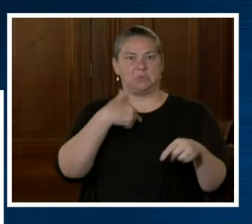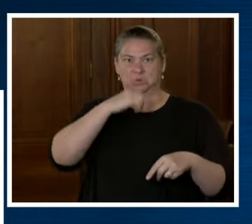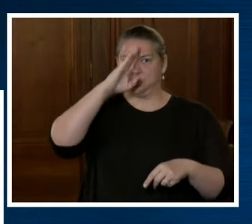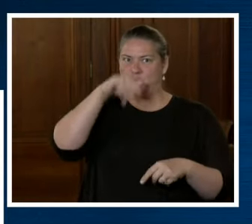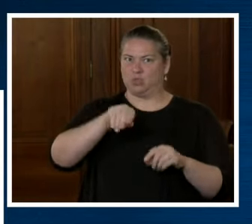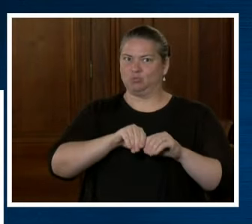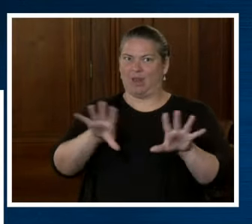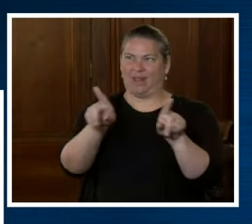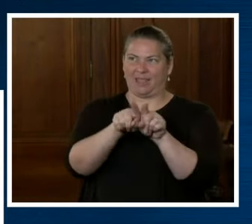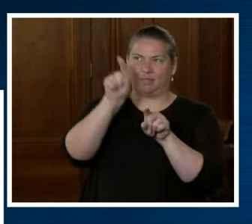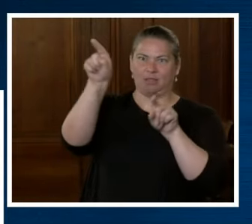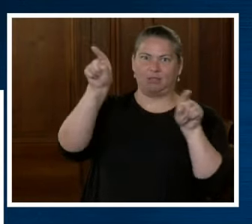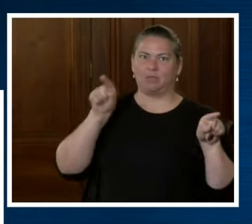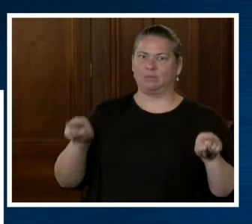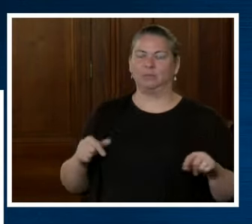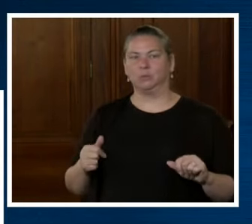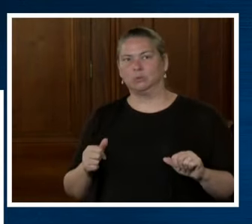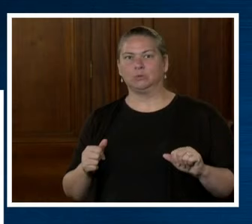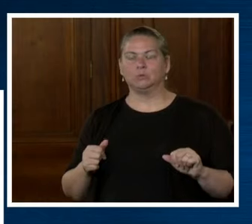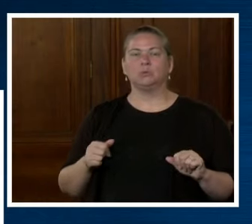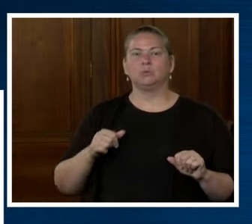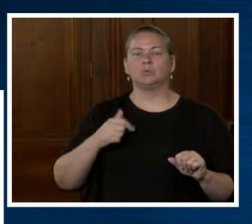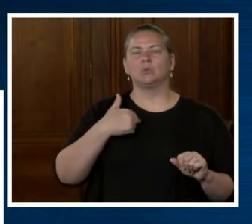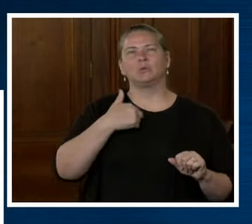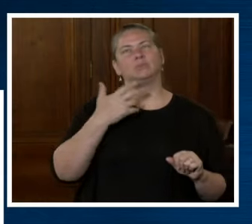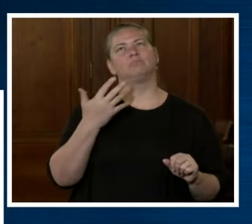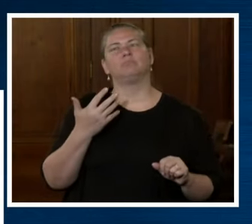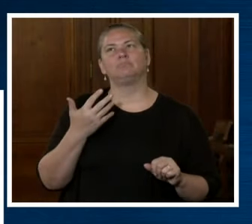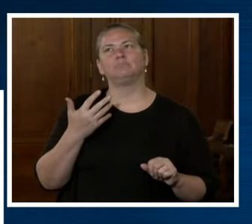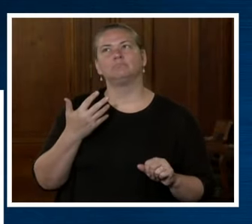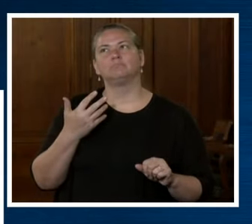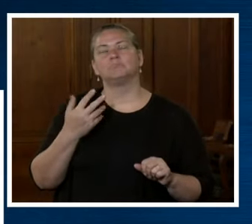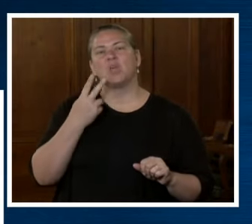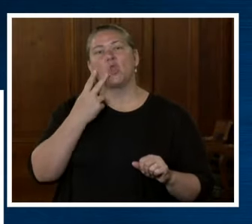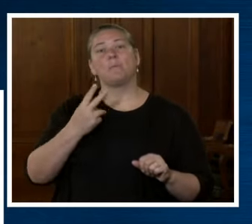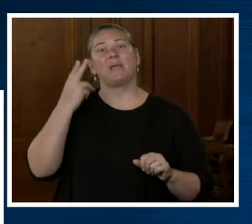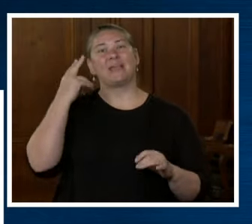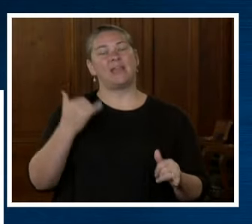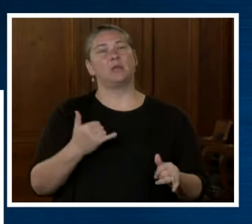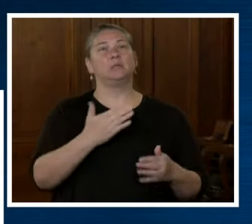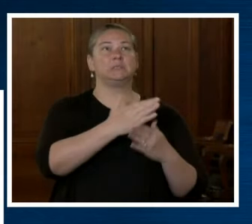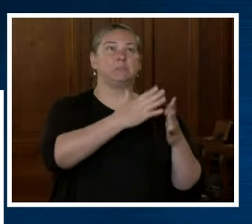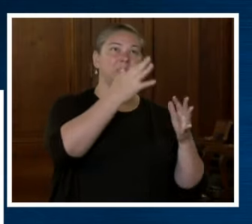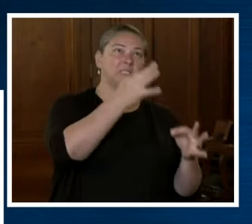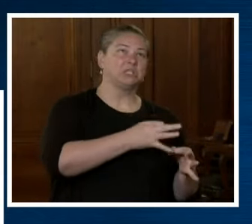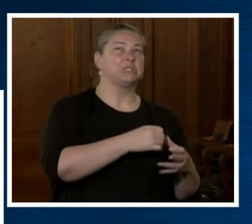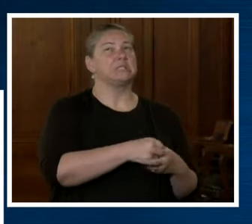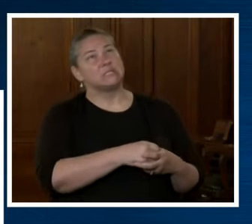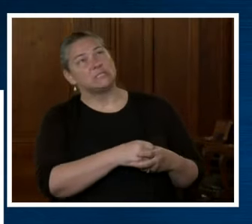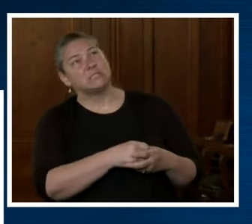AGAIN, MAYBE TO A FAULT THAT WE WERE WORKING ON THIS EVERY